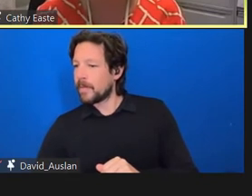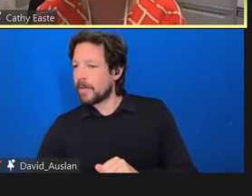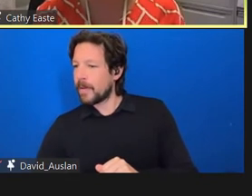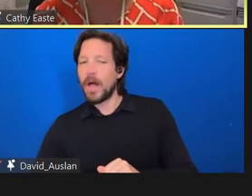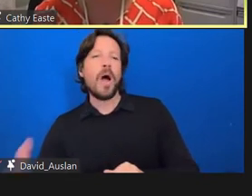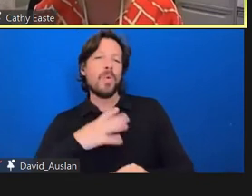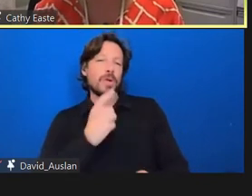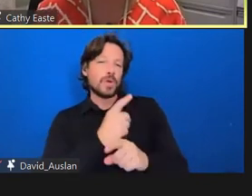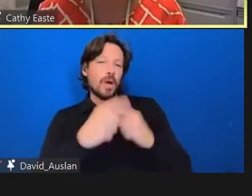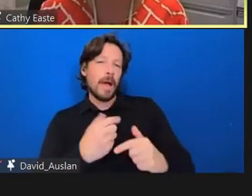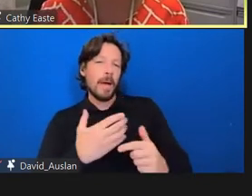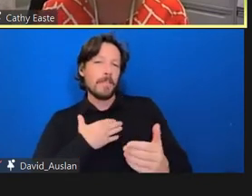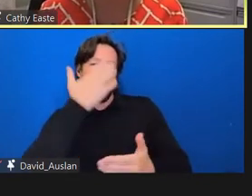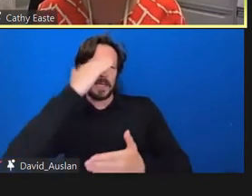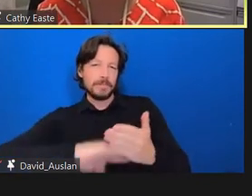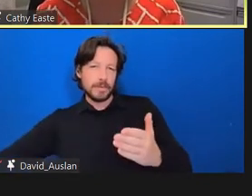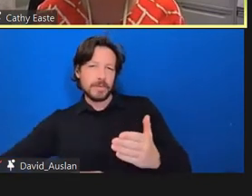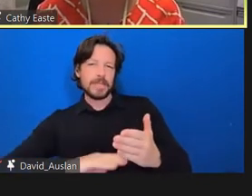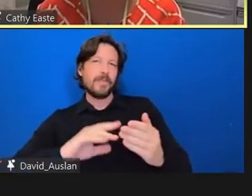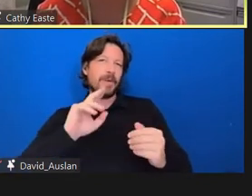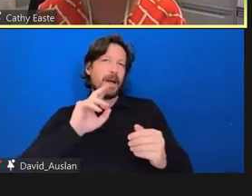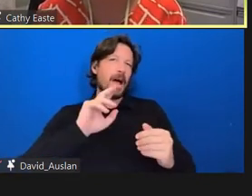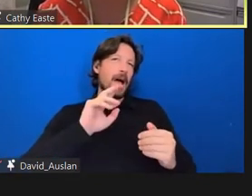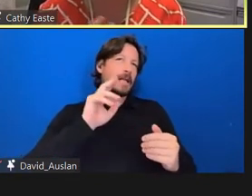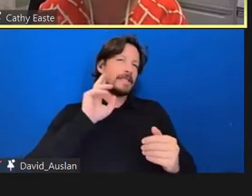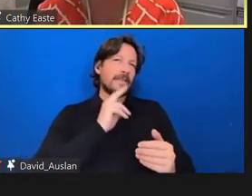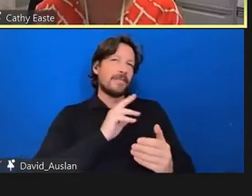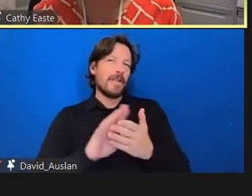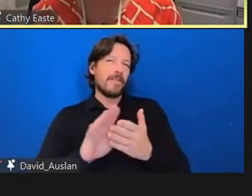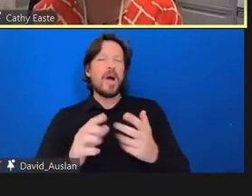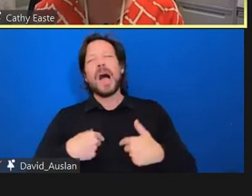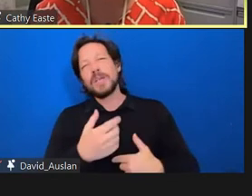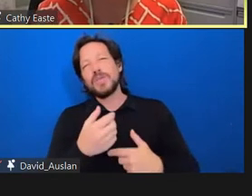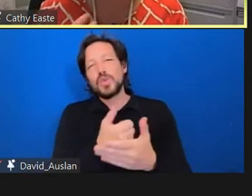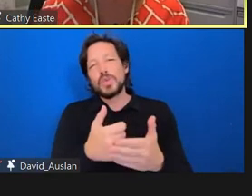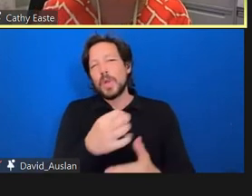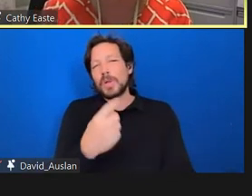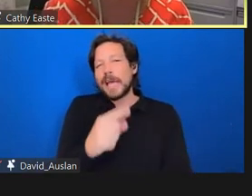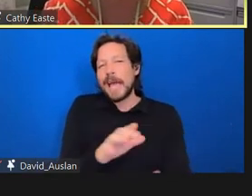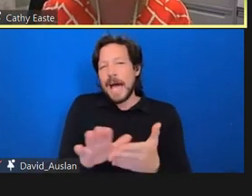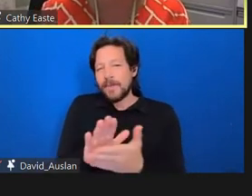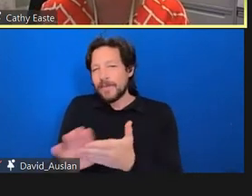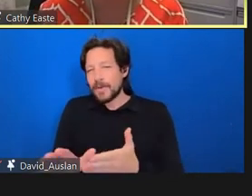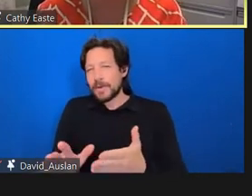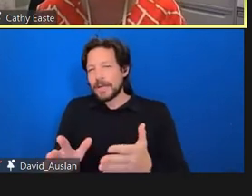hearing person. I don't term myself as hard of hearing, but I think because I speak quite well,